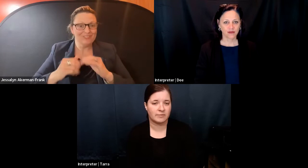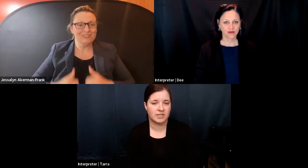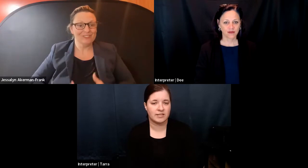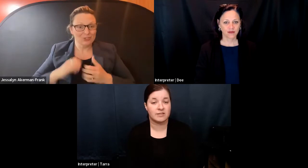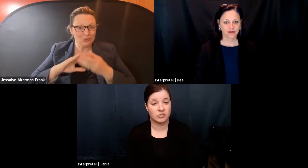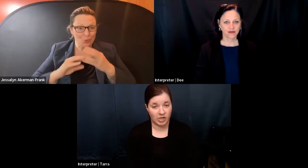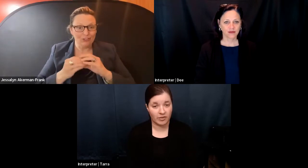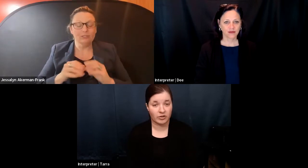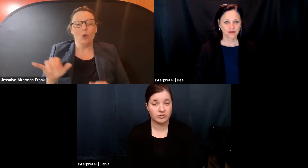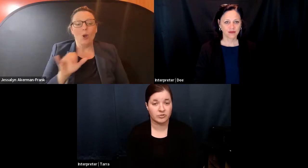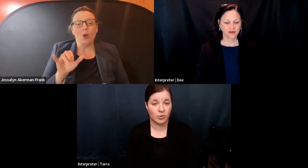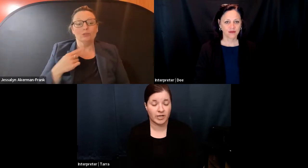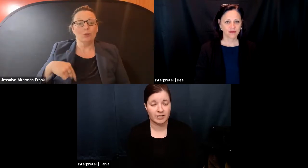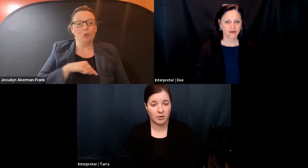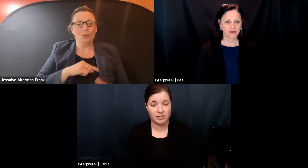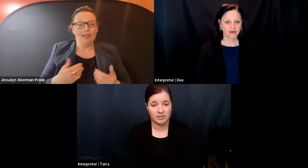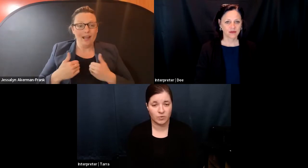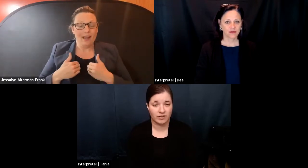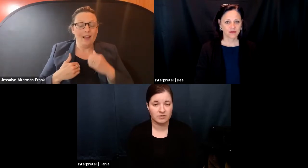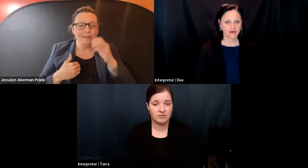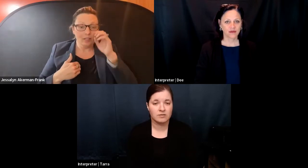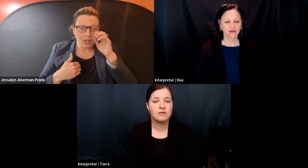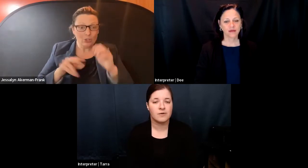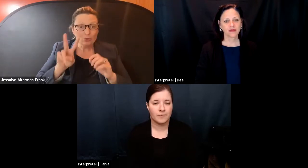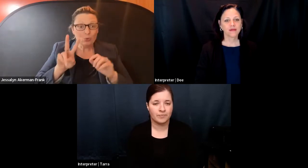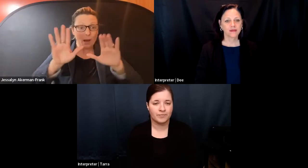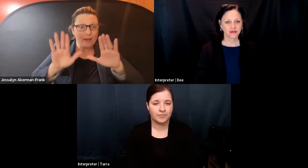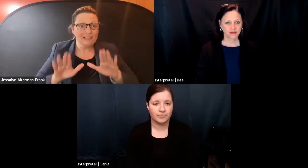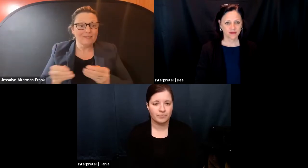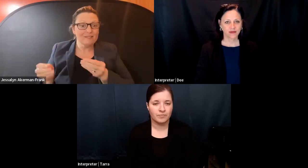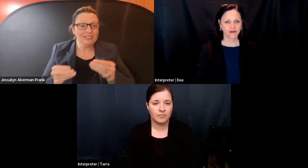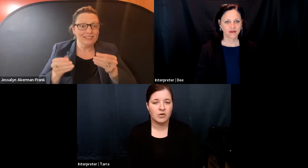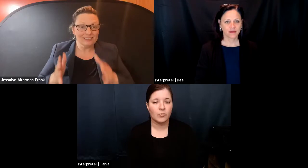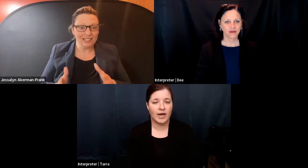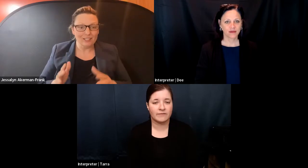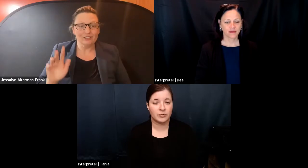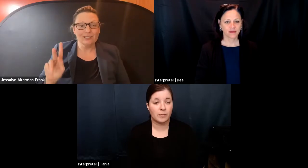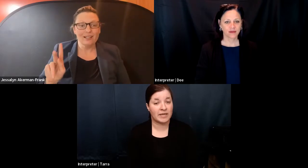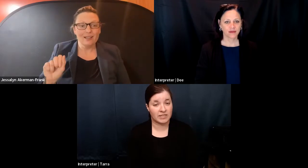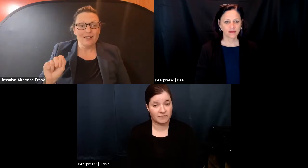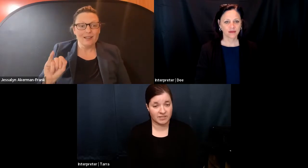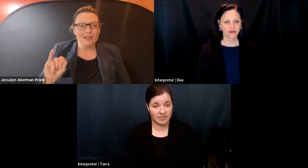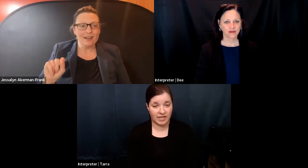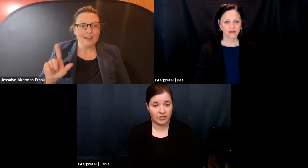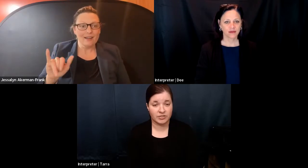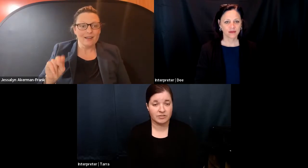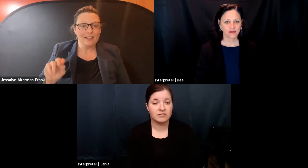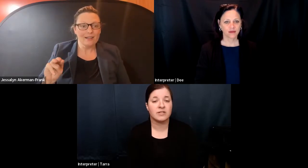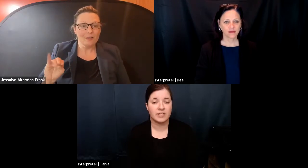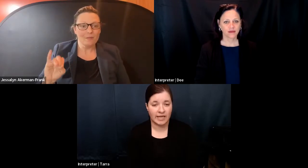Your patience is important tonight. We have some fantastic DeafBlind individuals who have taken their time to share their stories and experiences